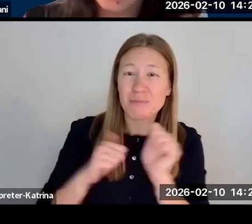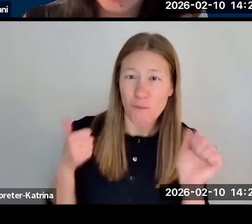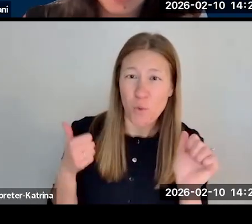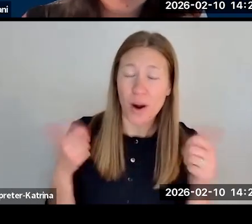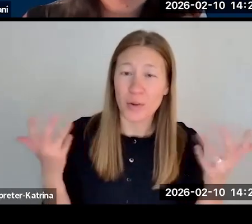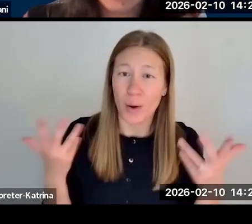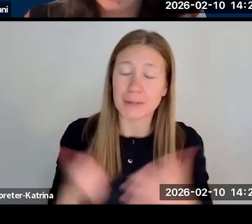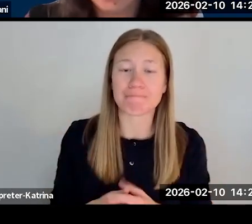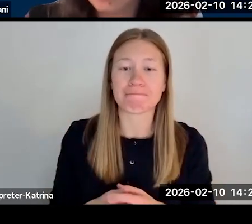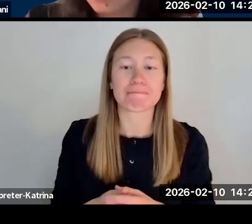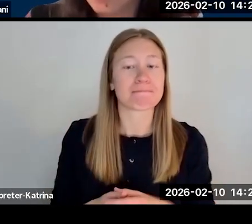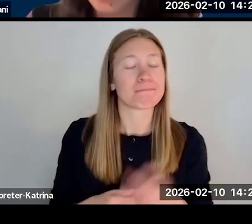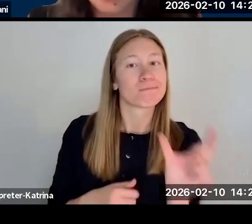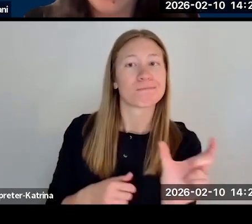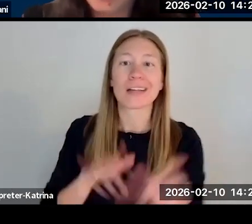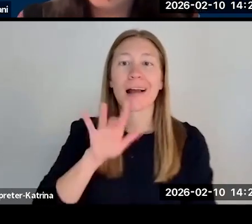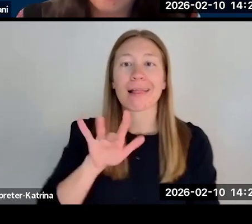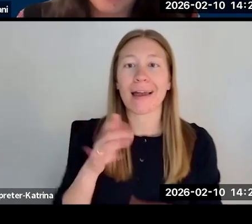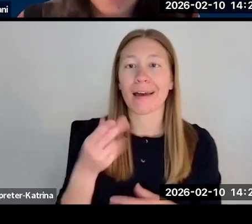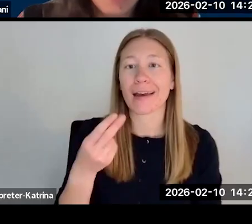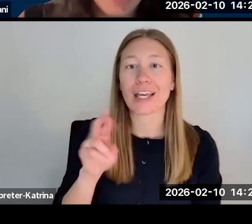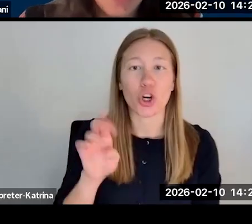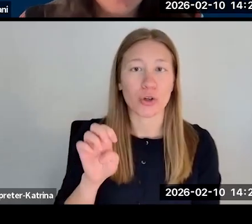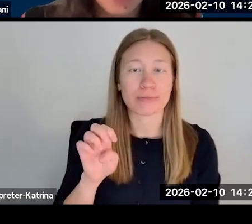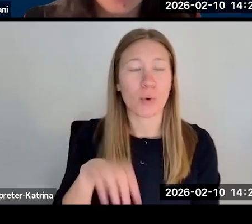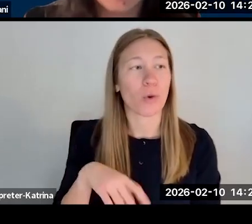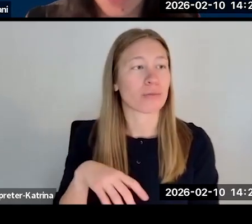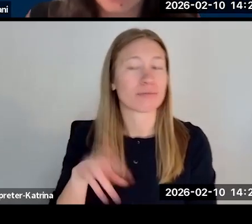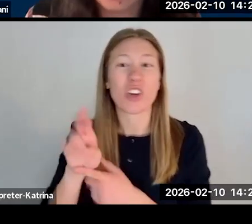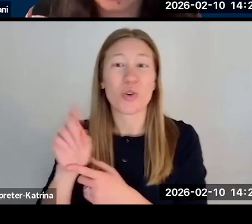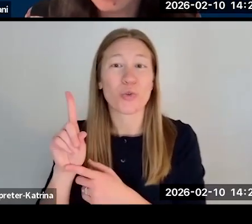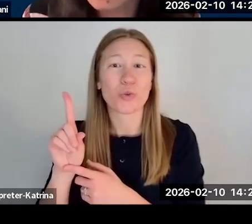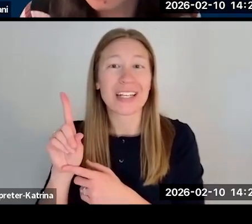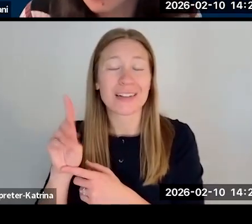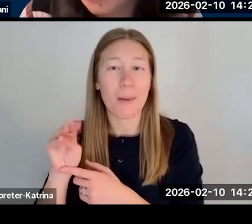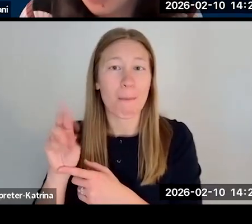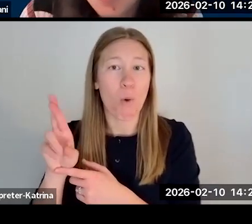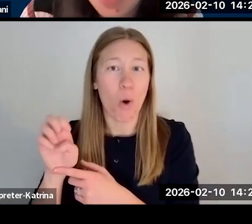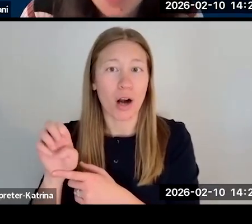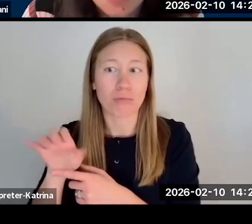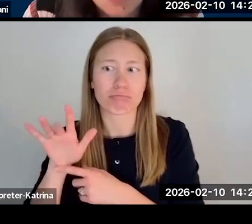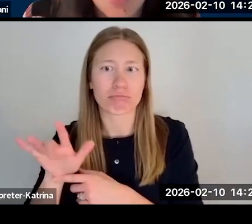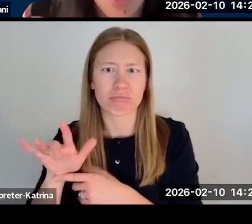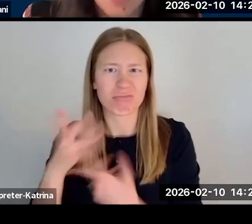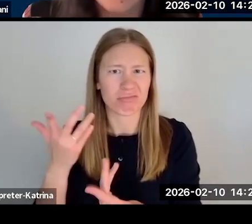that just say click here or read more because out of context they don't really make sense.